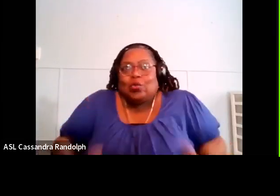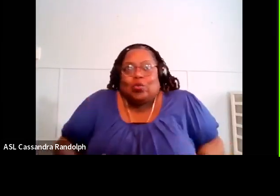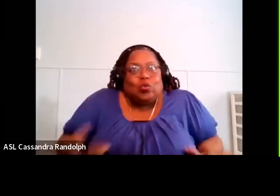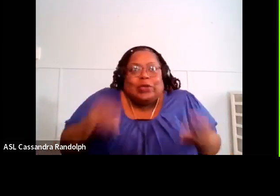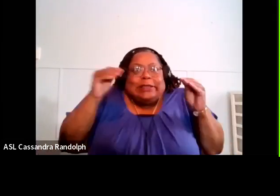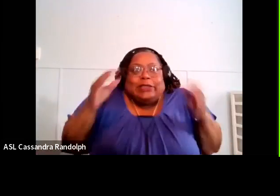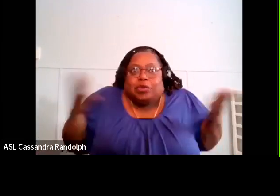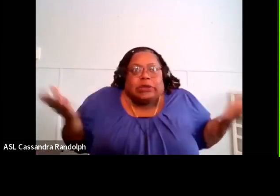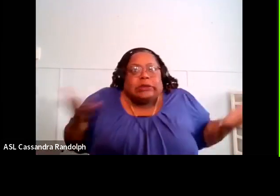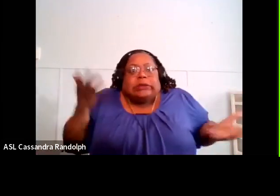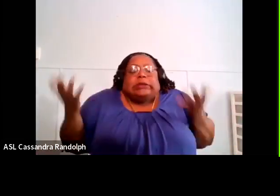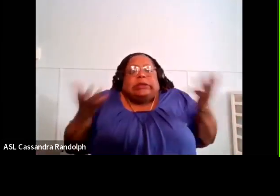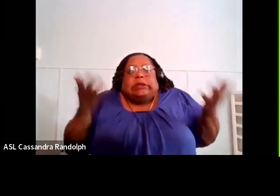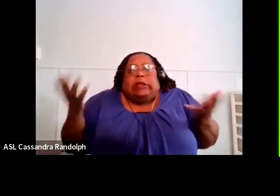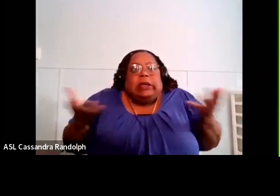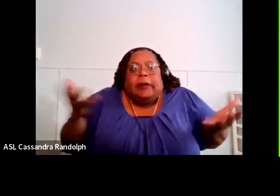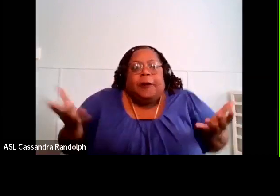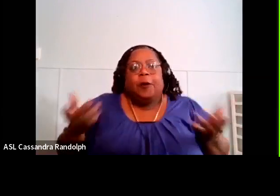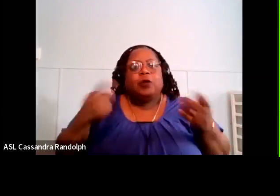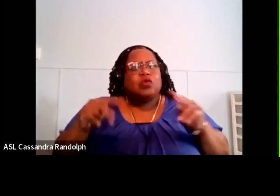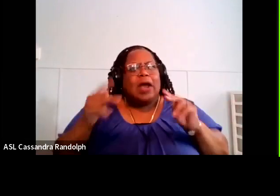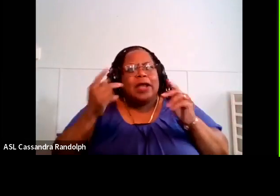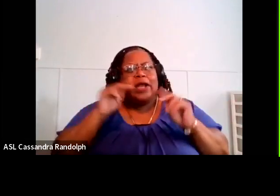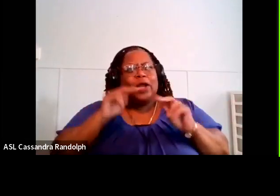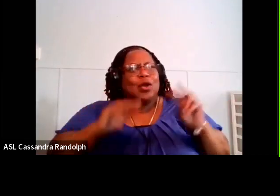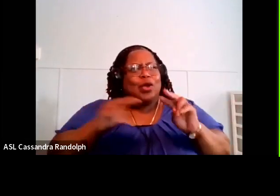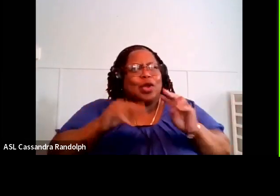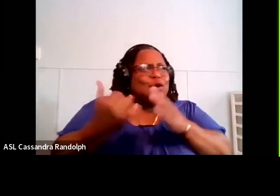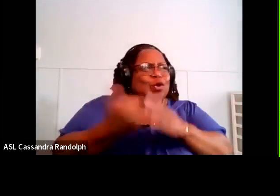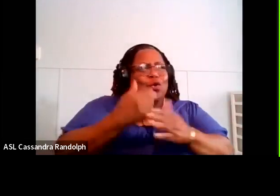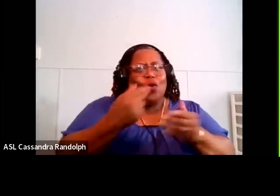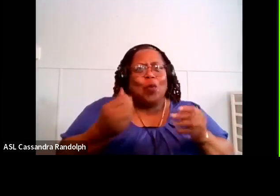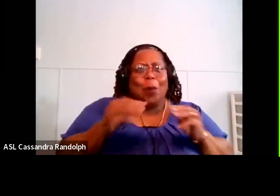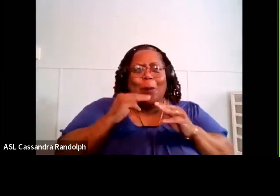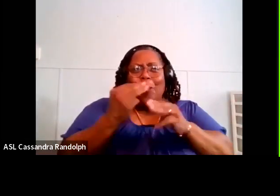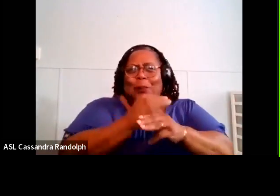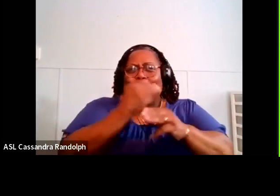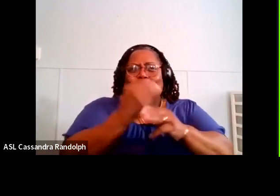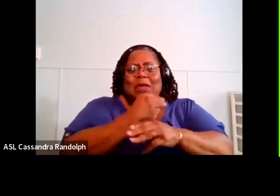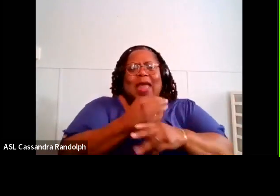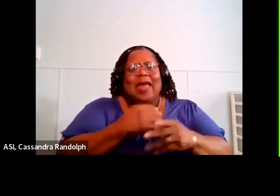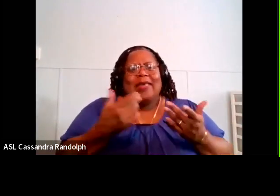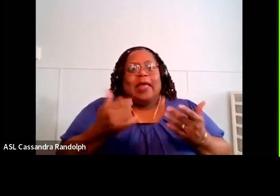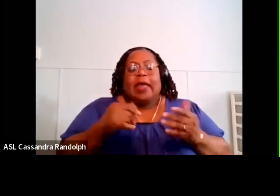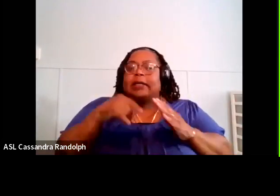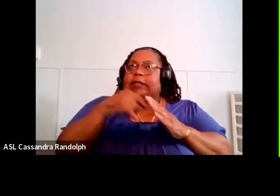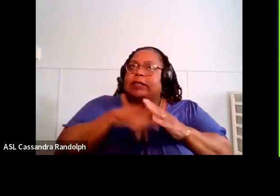some working from home, some trying to educate our children and we didn't study